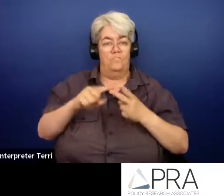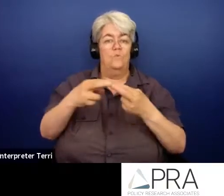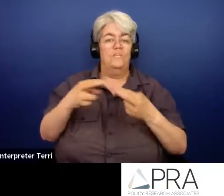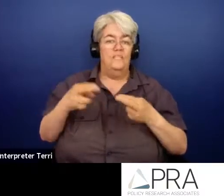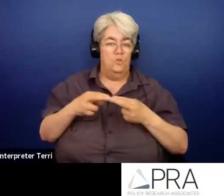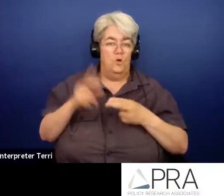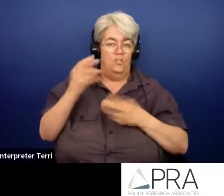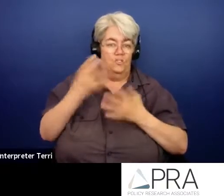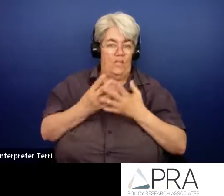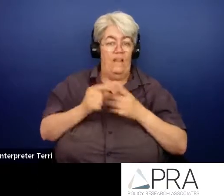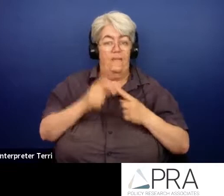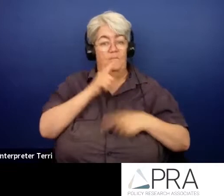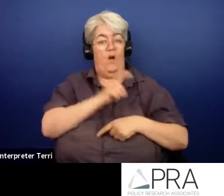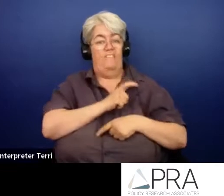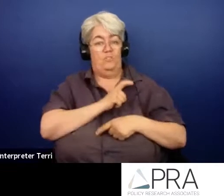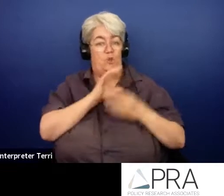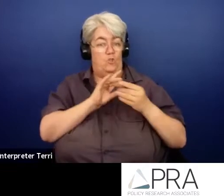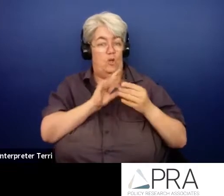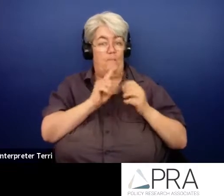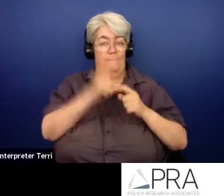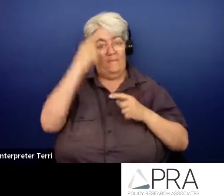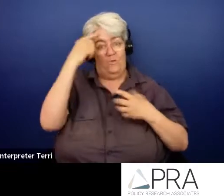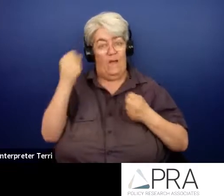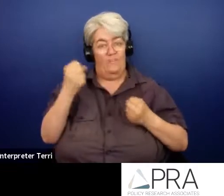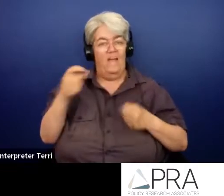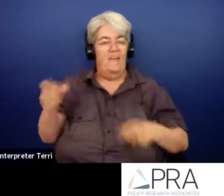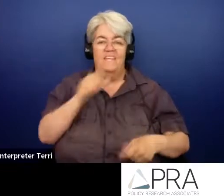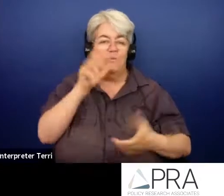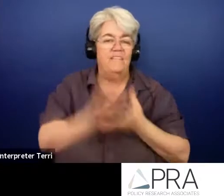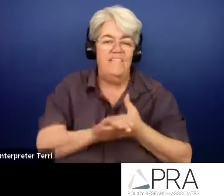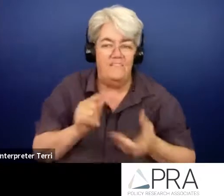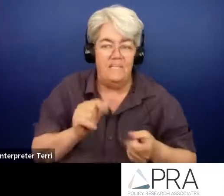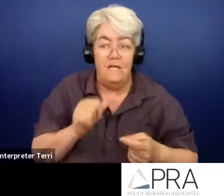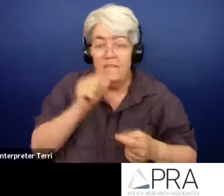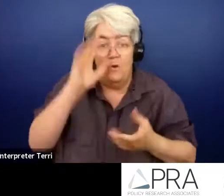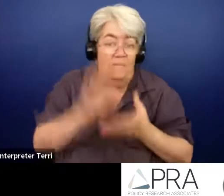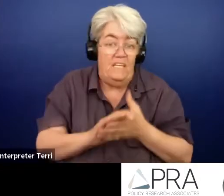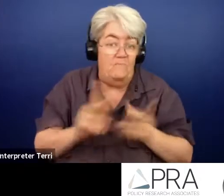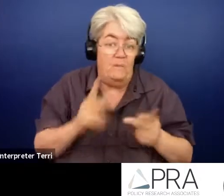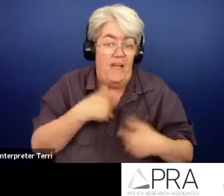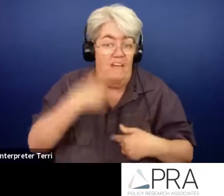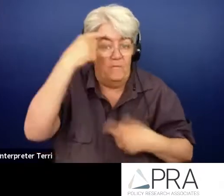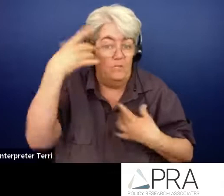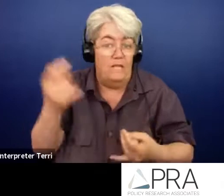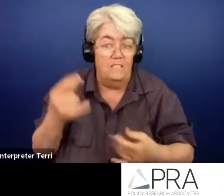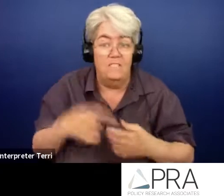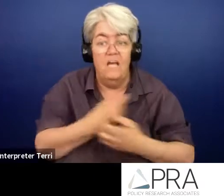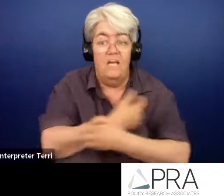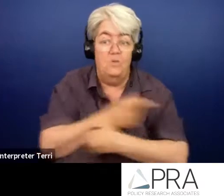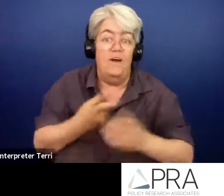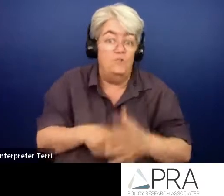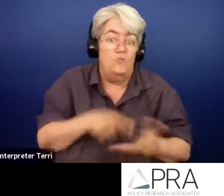health issues. I'm recognizes they don't believe it. They don't believe people have mental